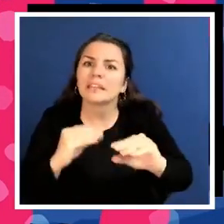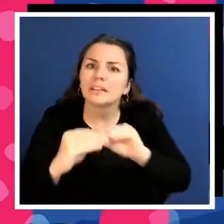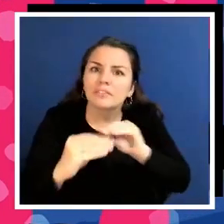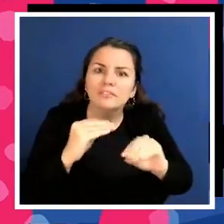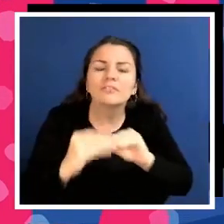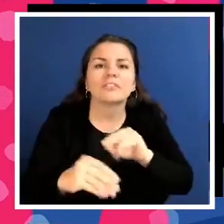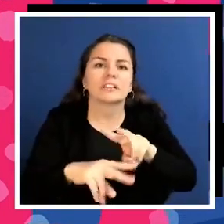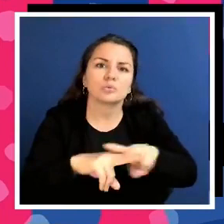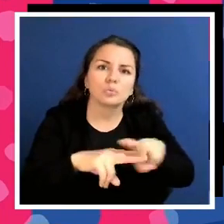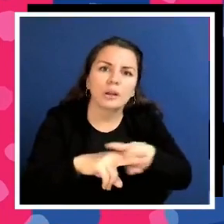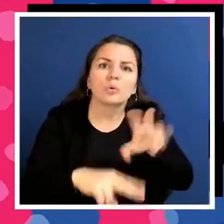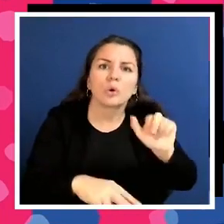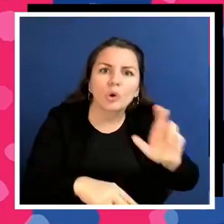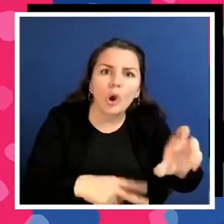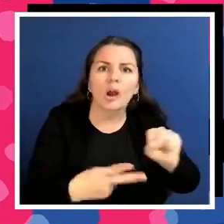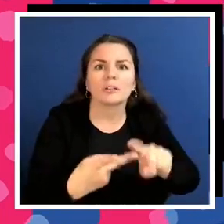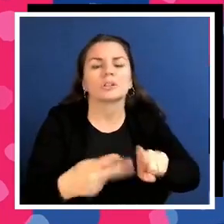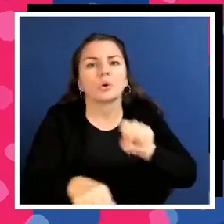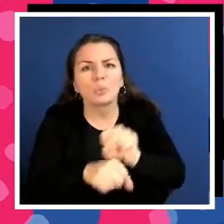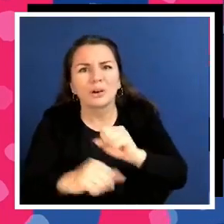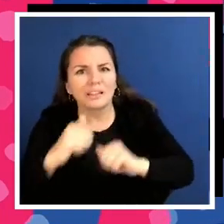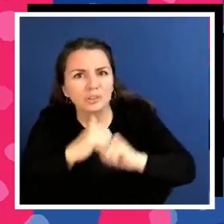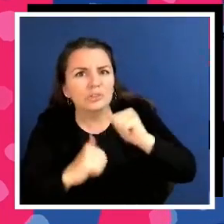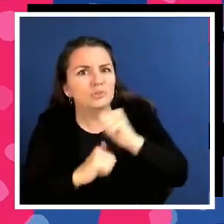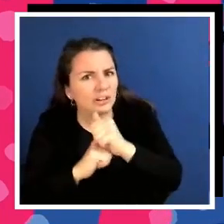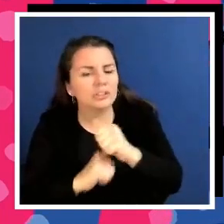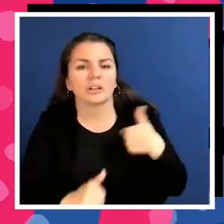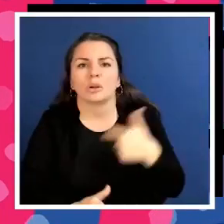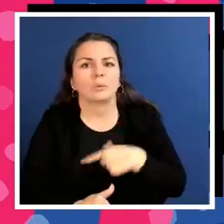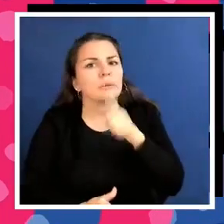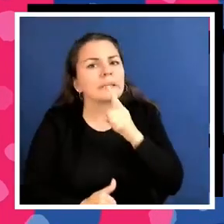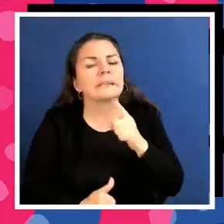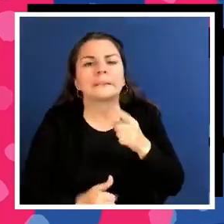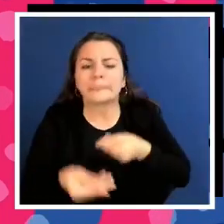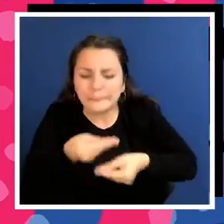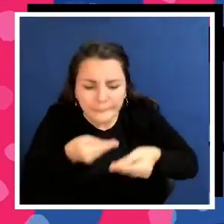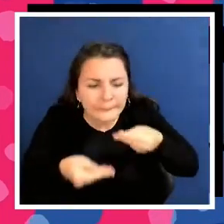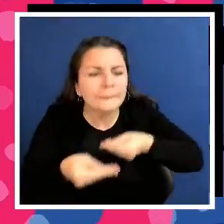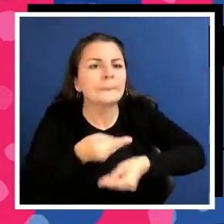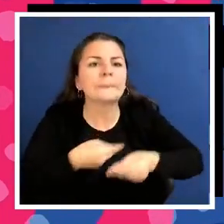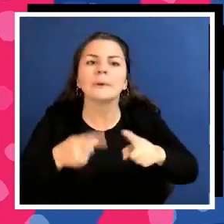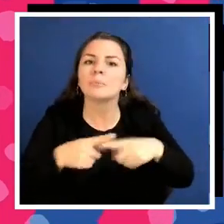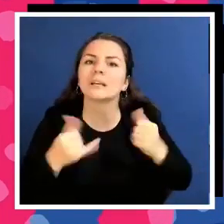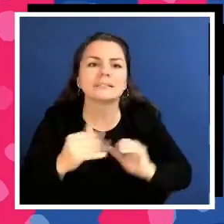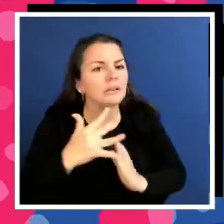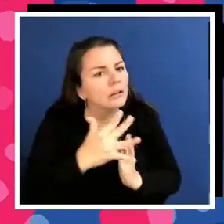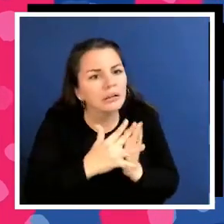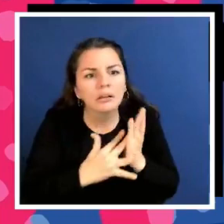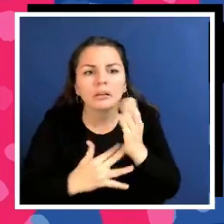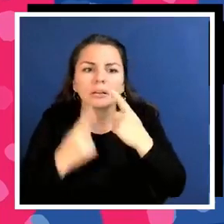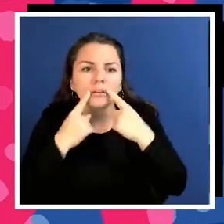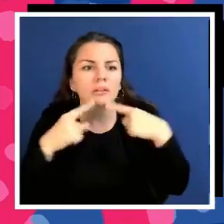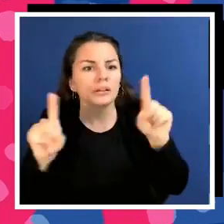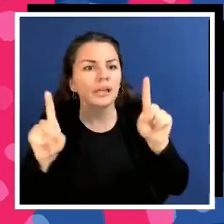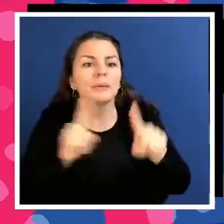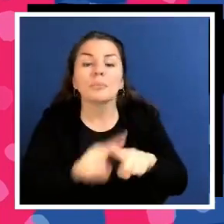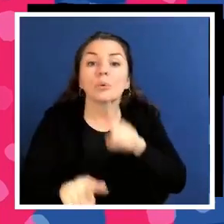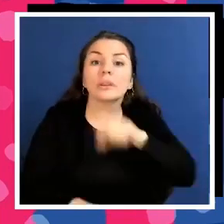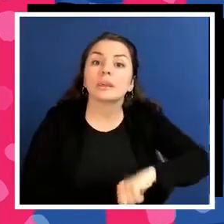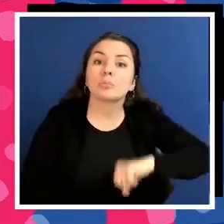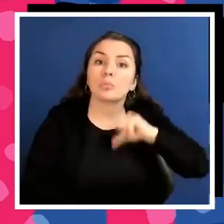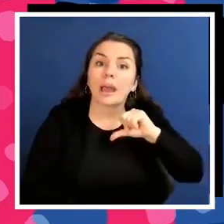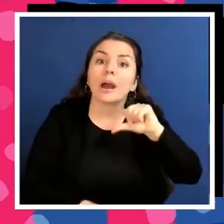MY MOTHER WAS A CLERICAL WORKER